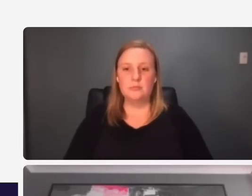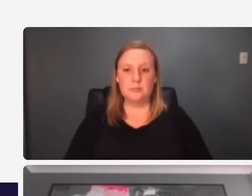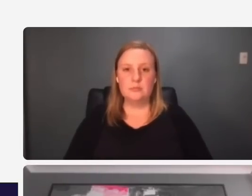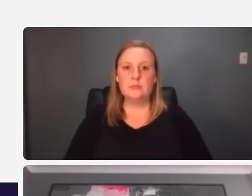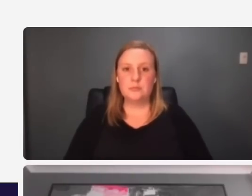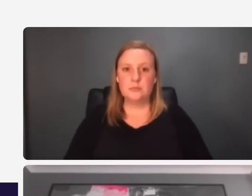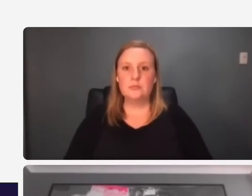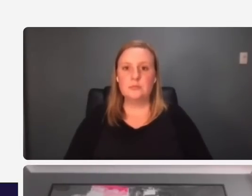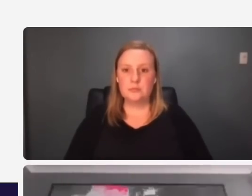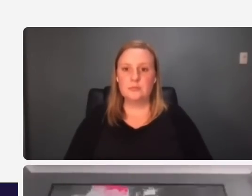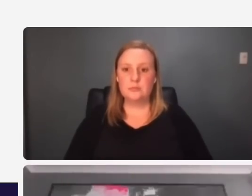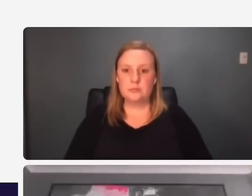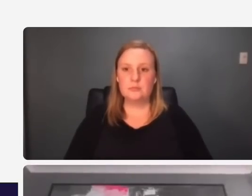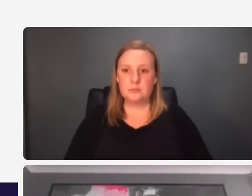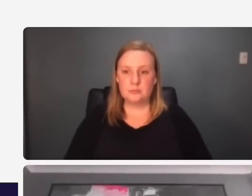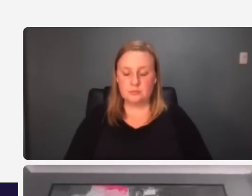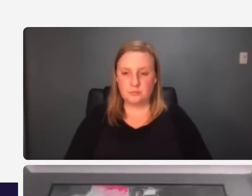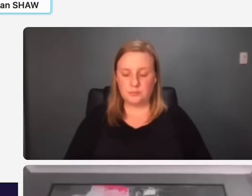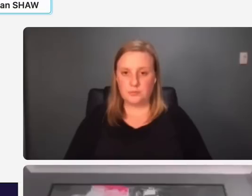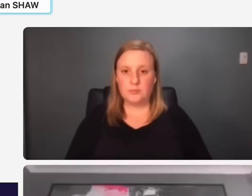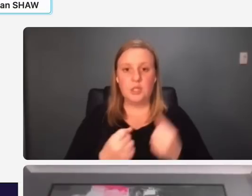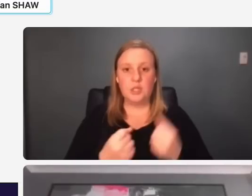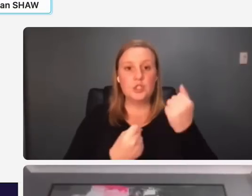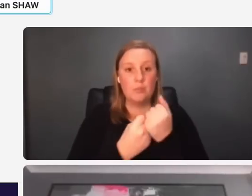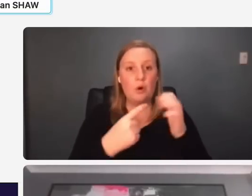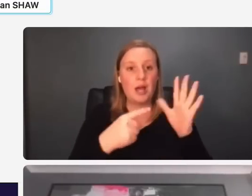support at home that Julia was talking about in